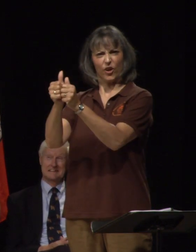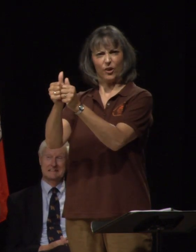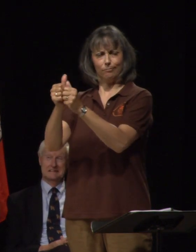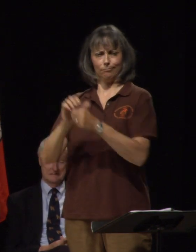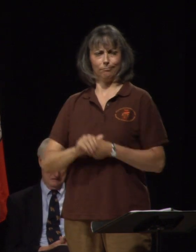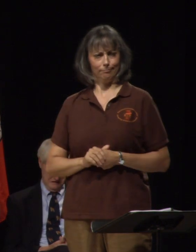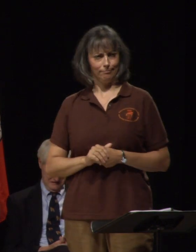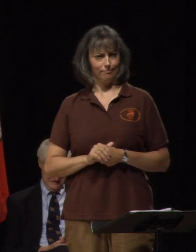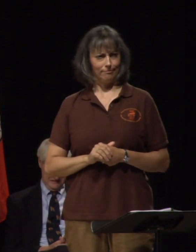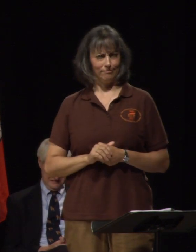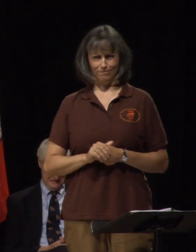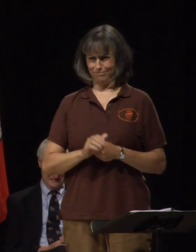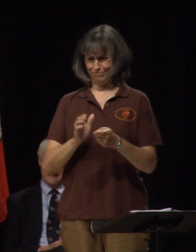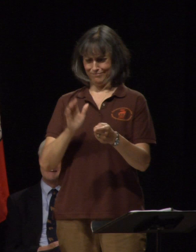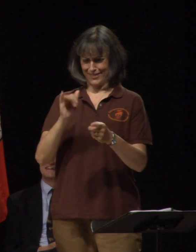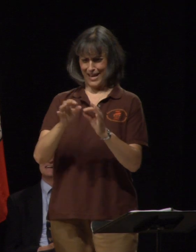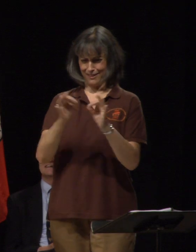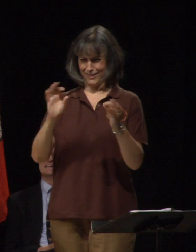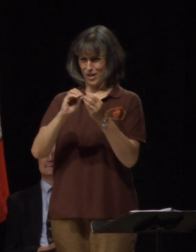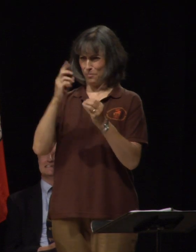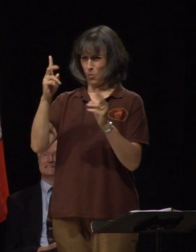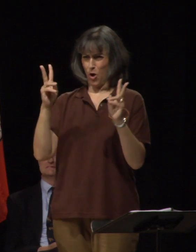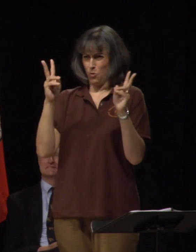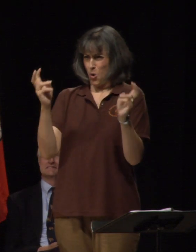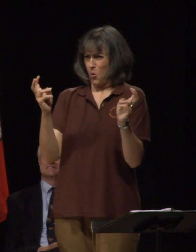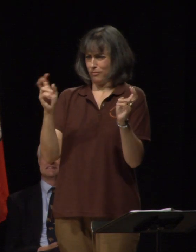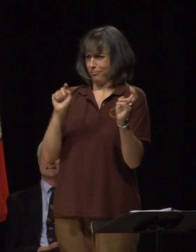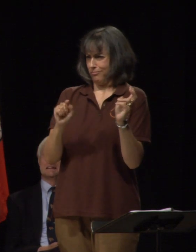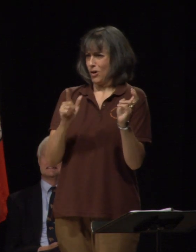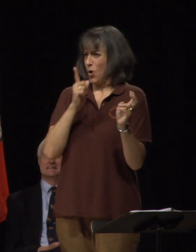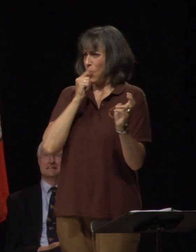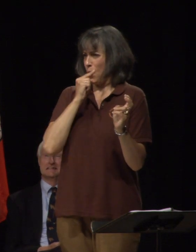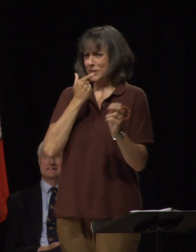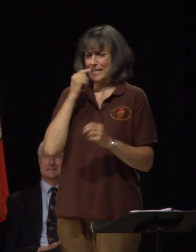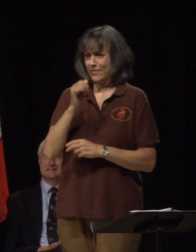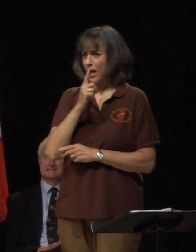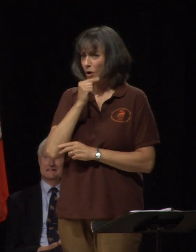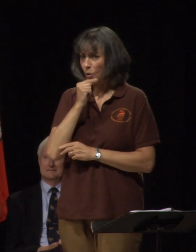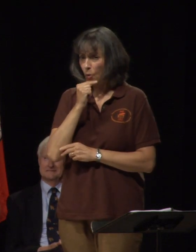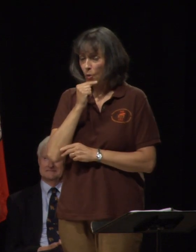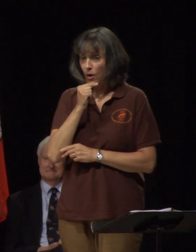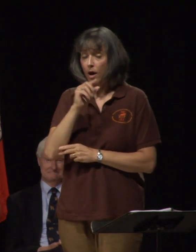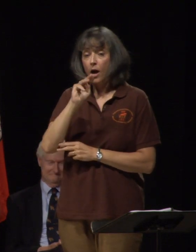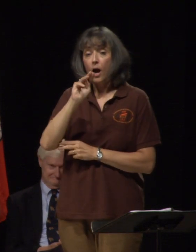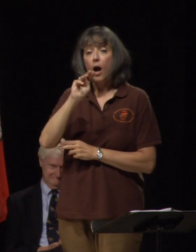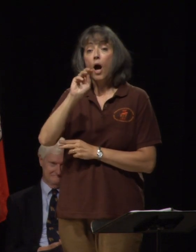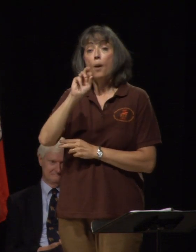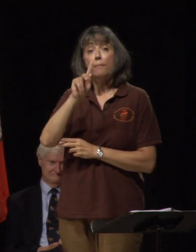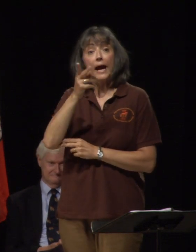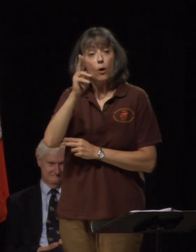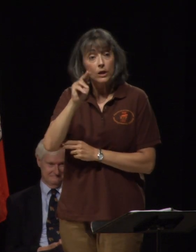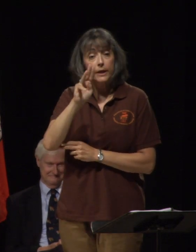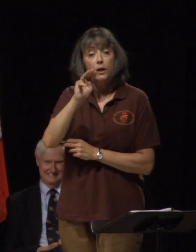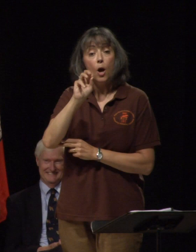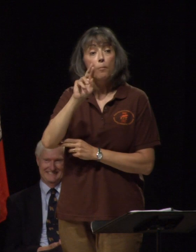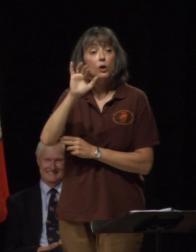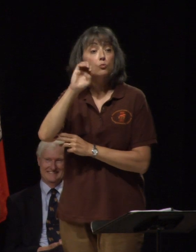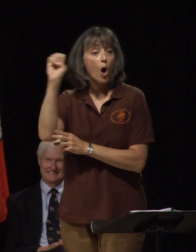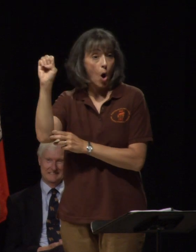NOW, YOU MIGHT ASK WHO SAID THAT LAST LINE? WELL, THAT LAST LINE WAS MARILYN MONROE. THERE YOU GO.